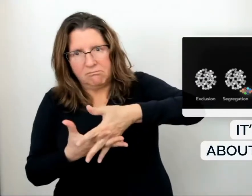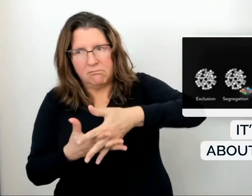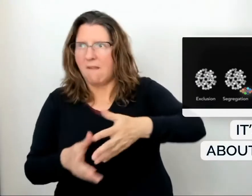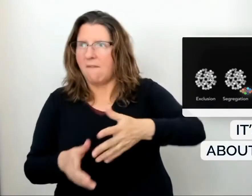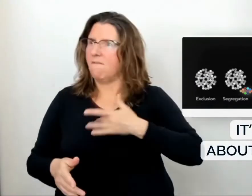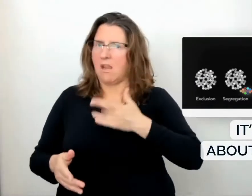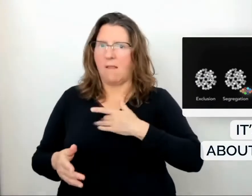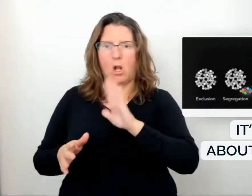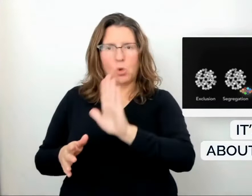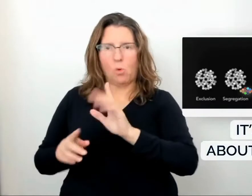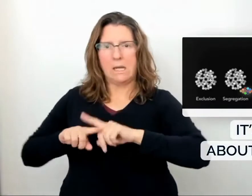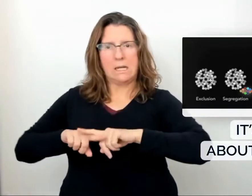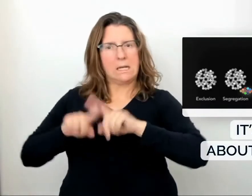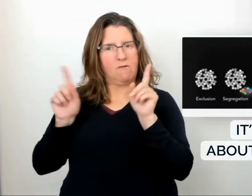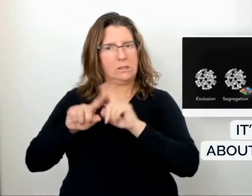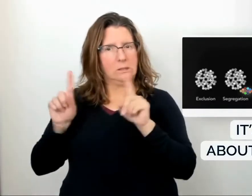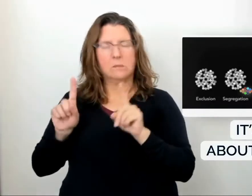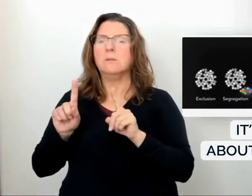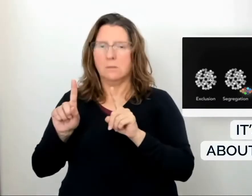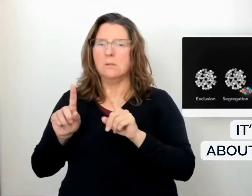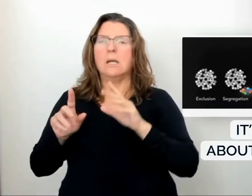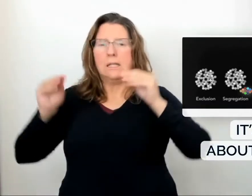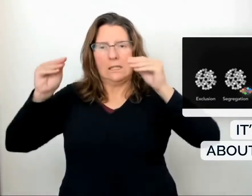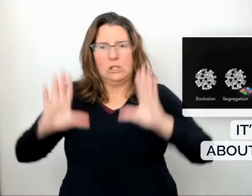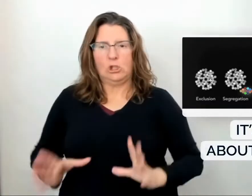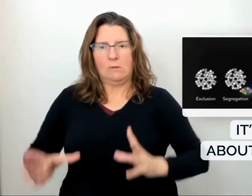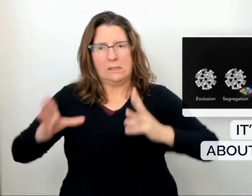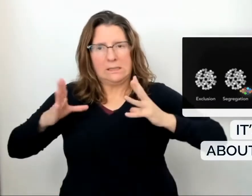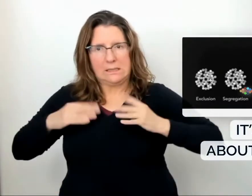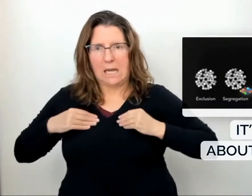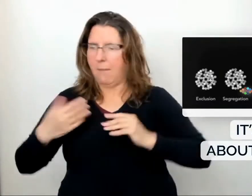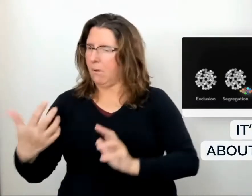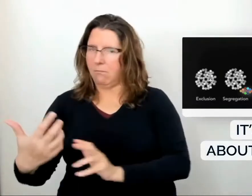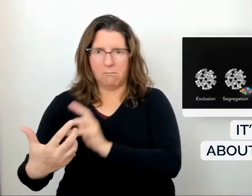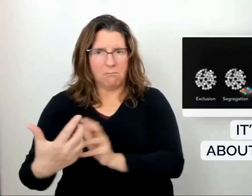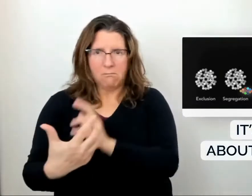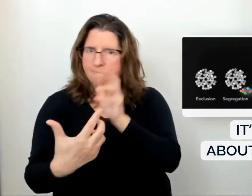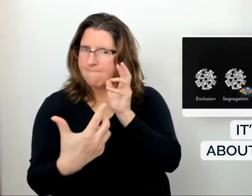For the student to feel connected to the teacher, and the teacher to the student.